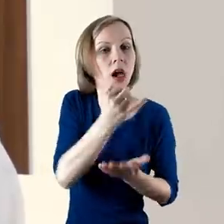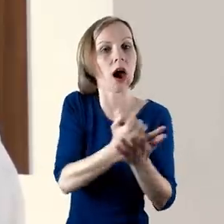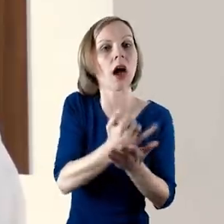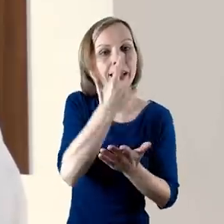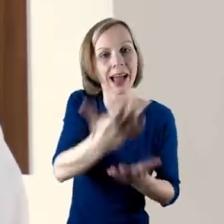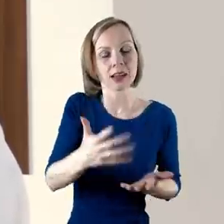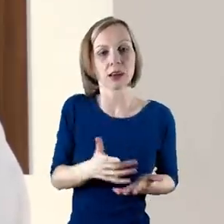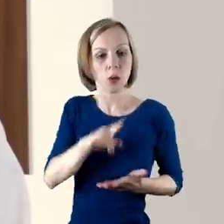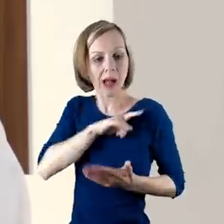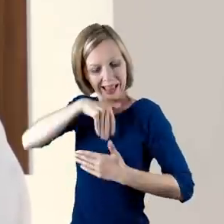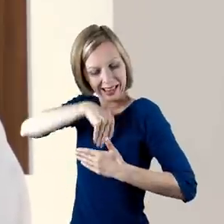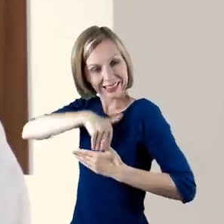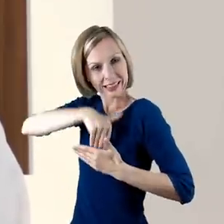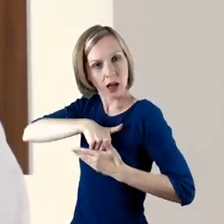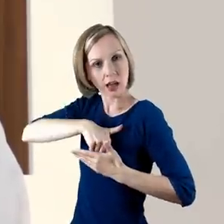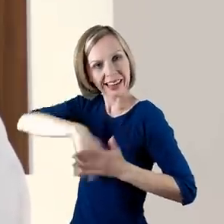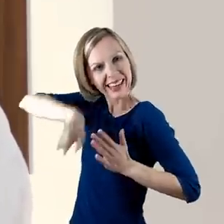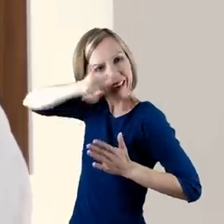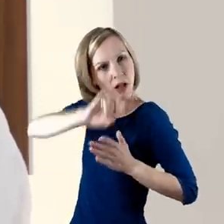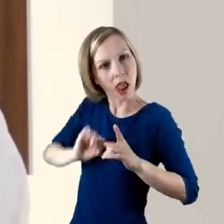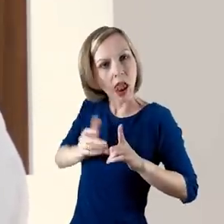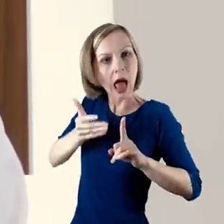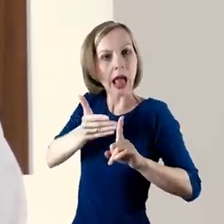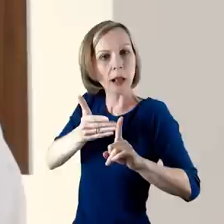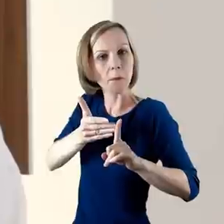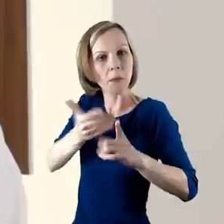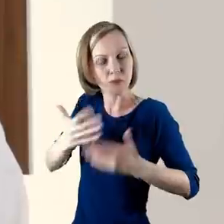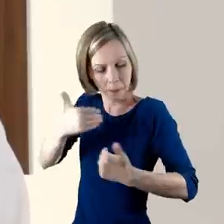that evil intentions come, fornication, theft,